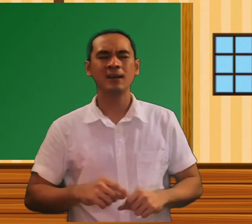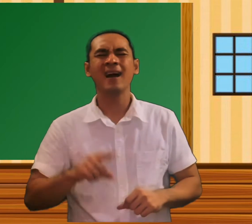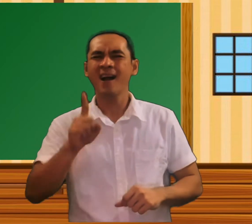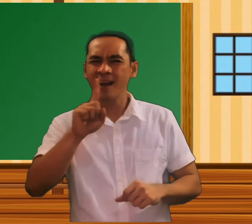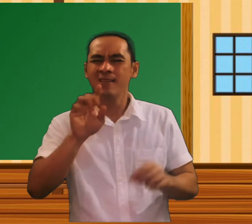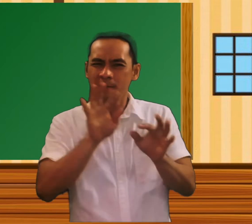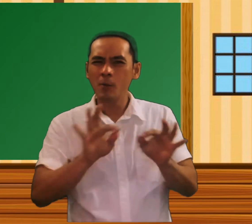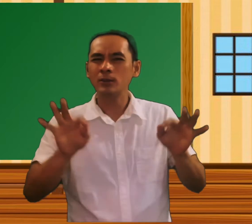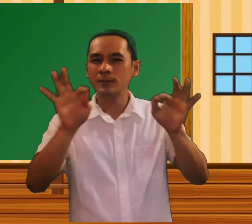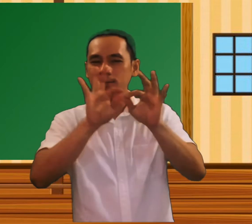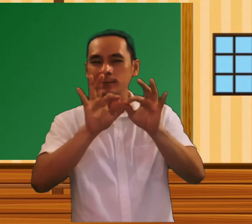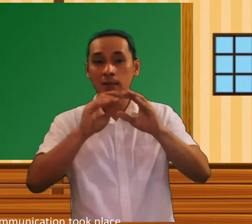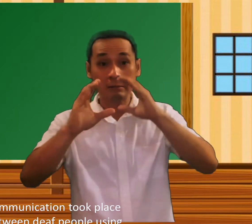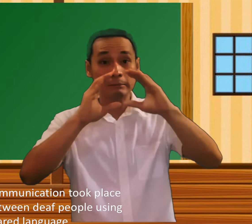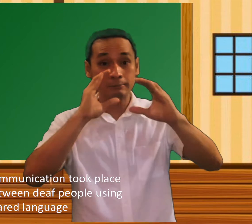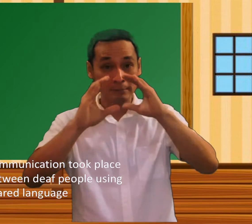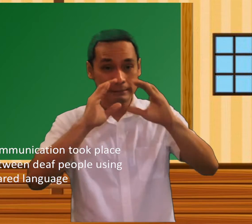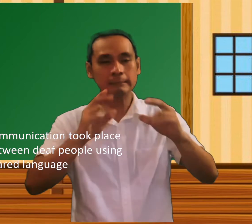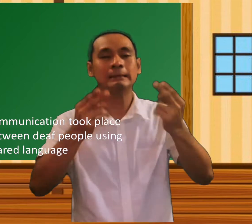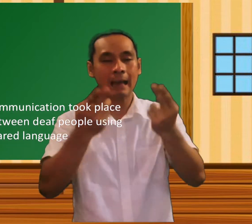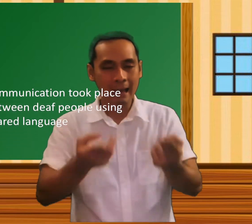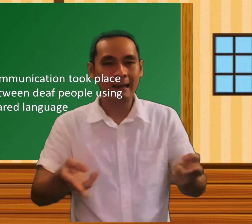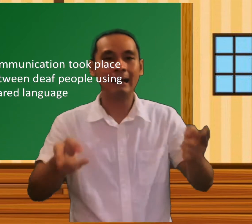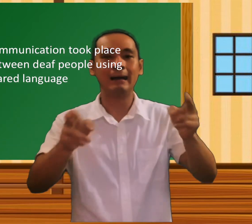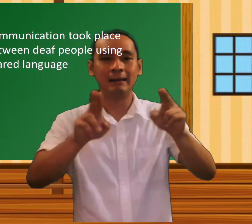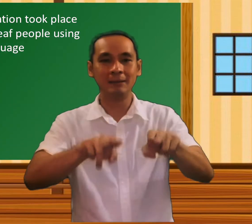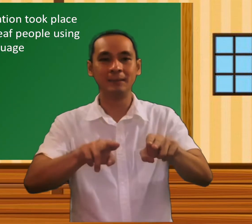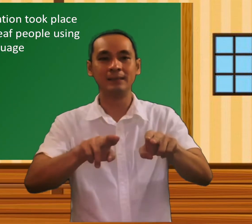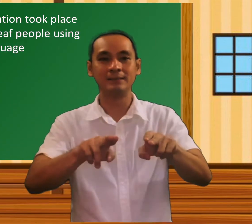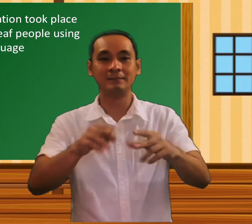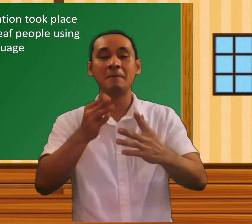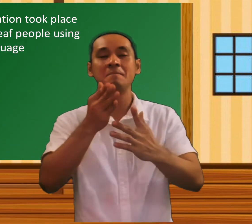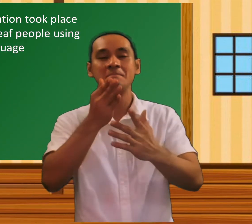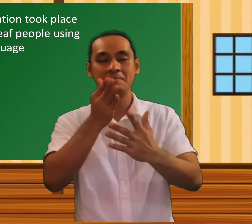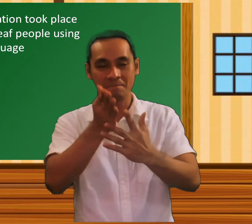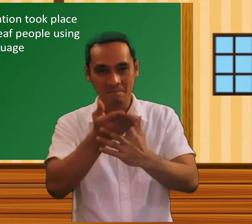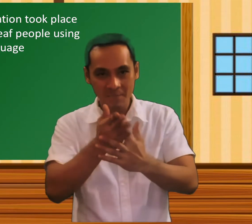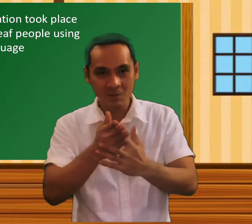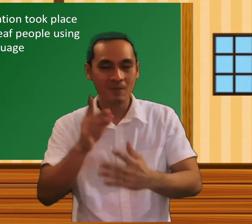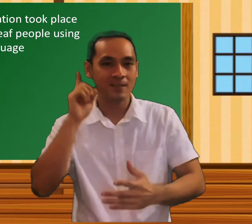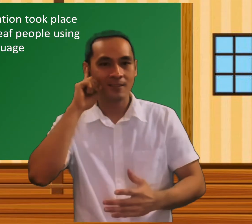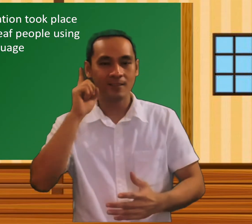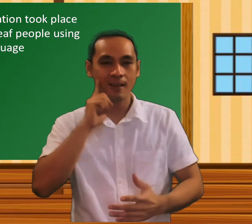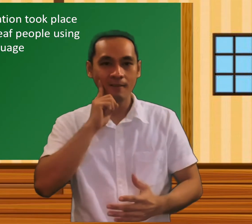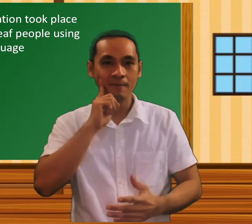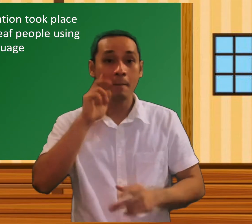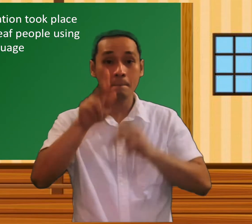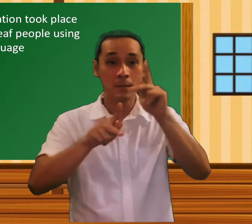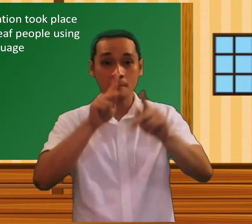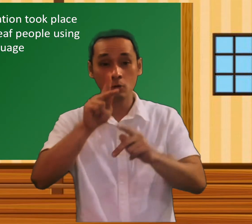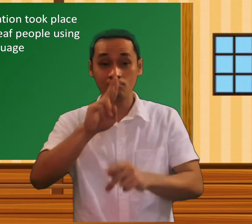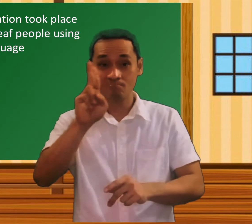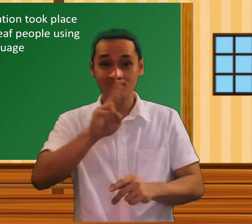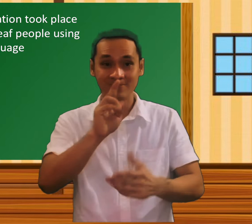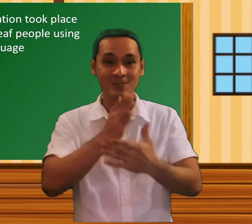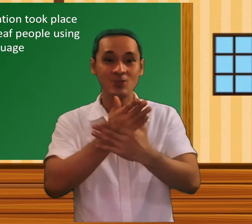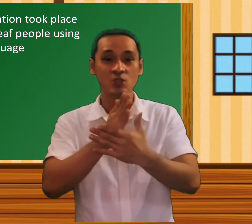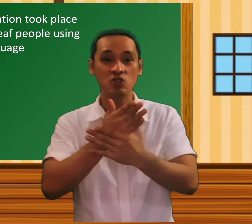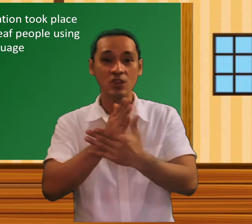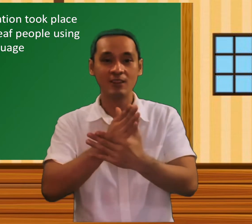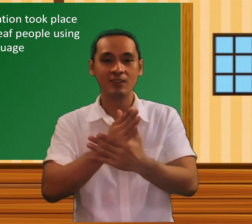what is important is that communication took place between deaf people using a shared language